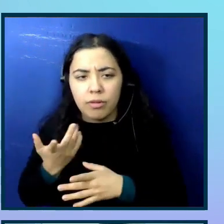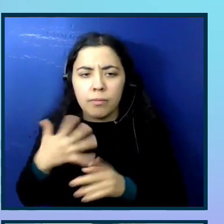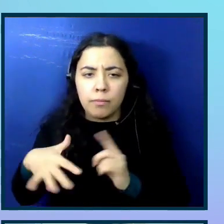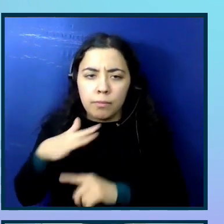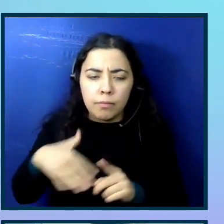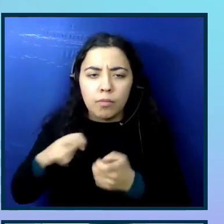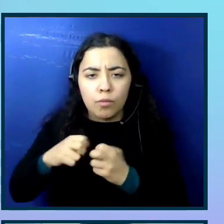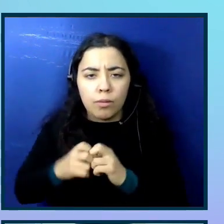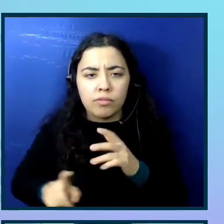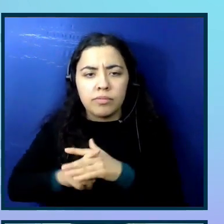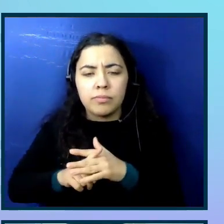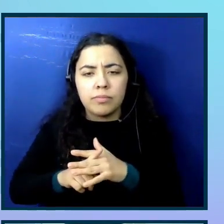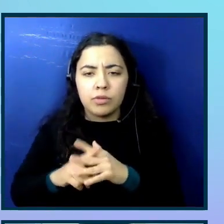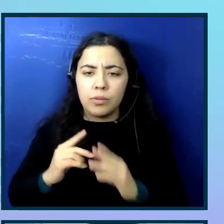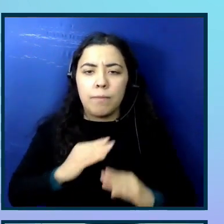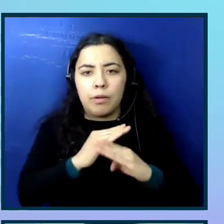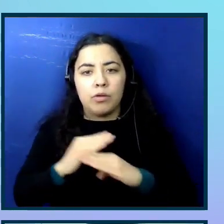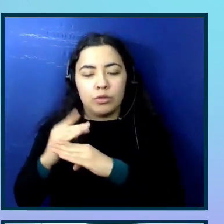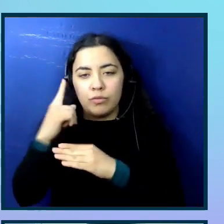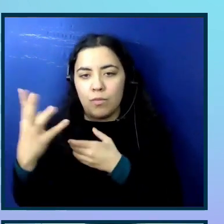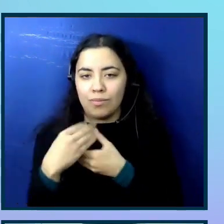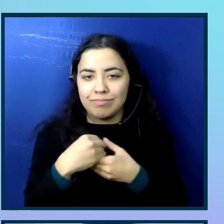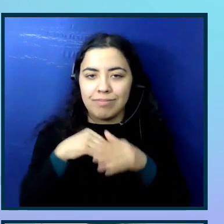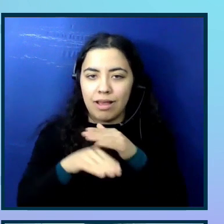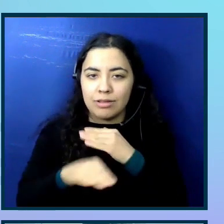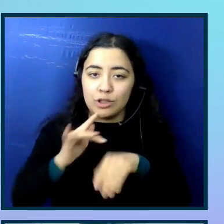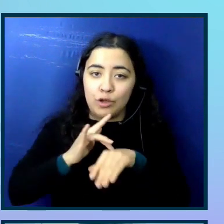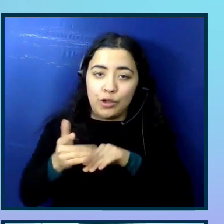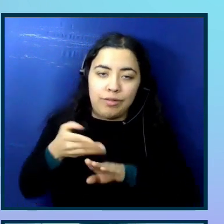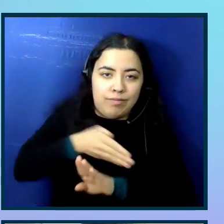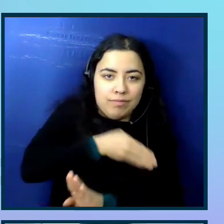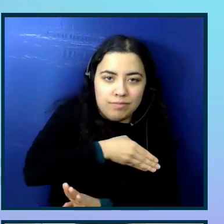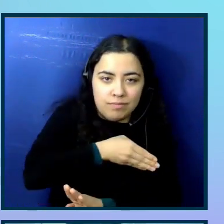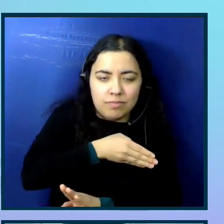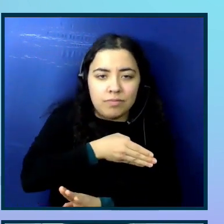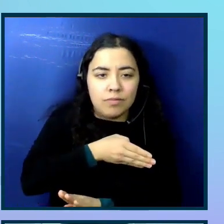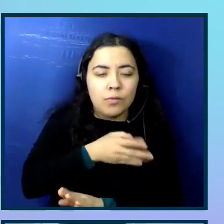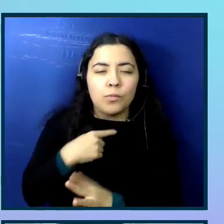is in sort of barriers to engaging in access earlier. And we'll take you through a couple of case studies.